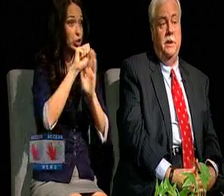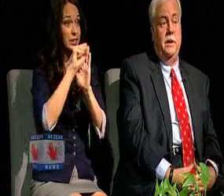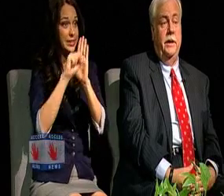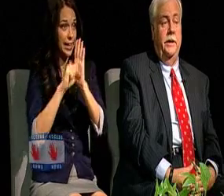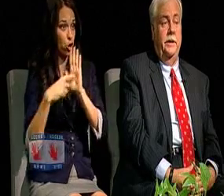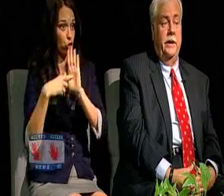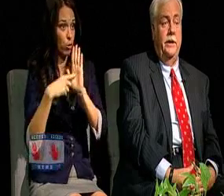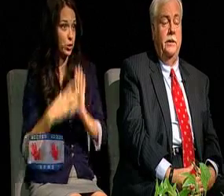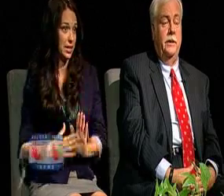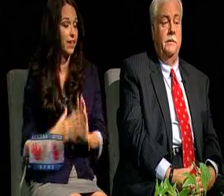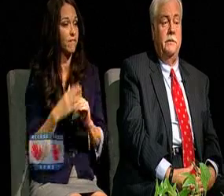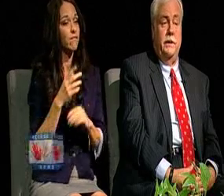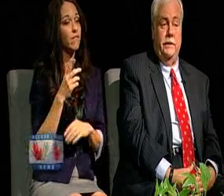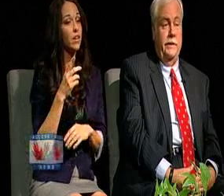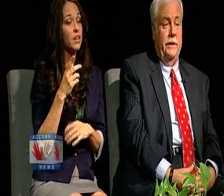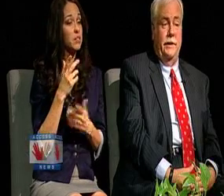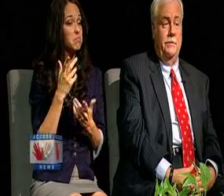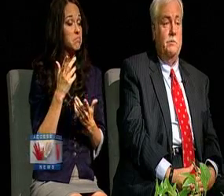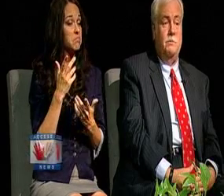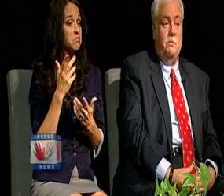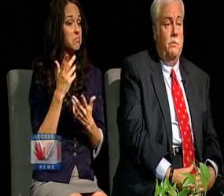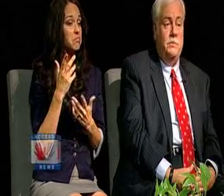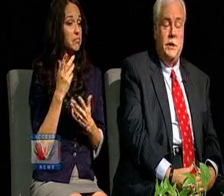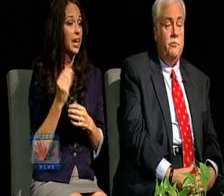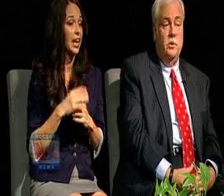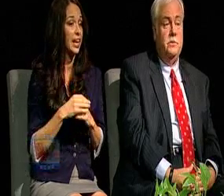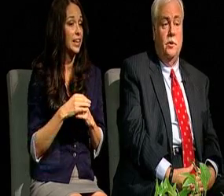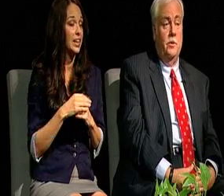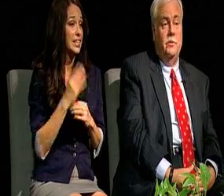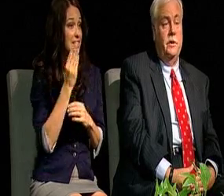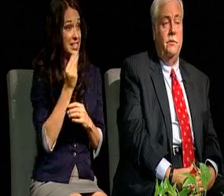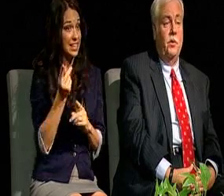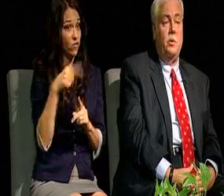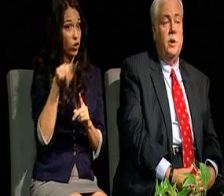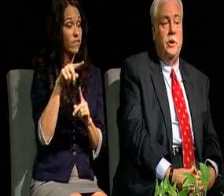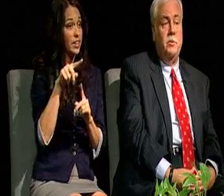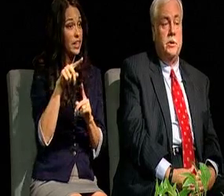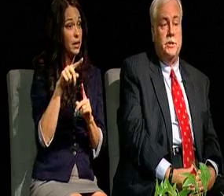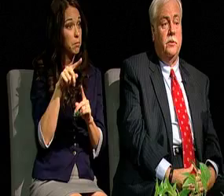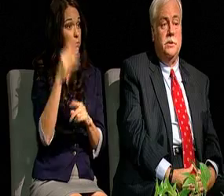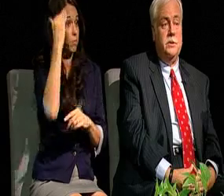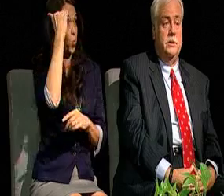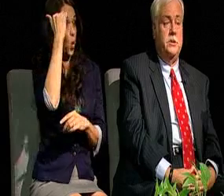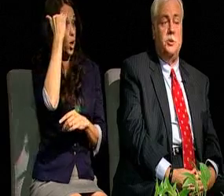and several are very well-known consultants